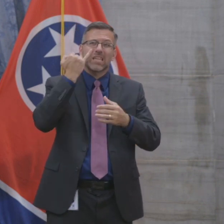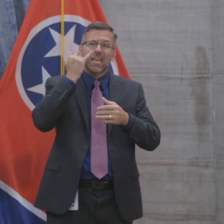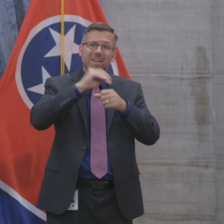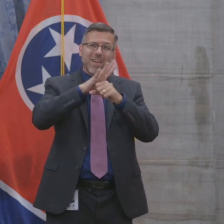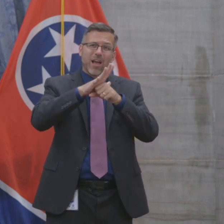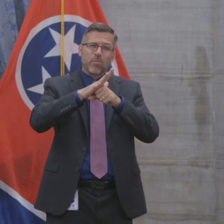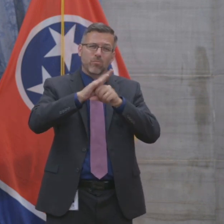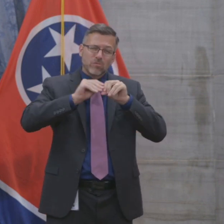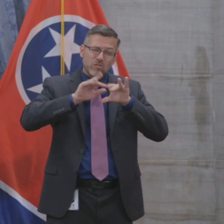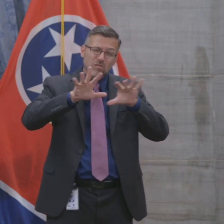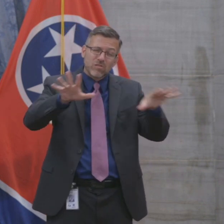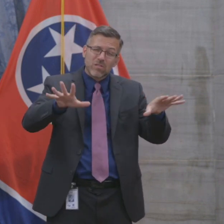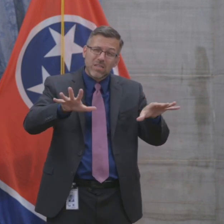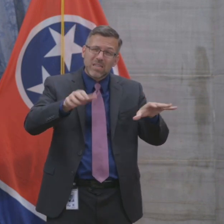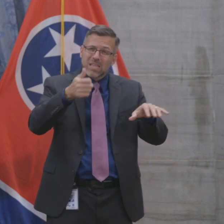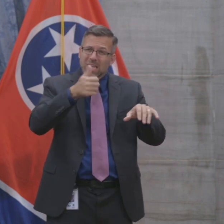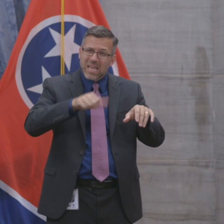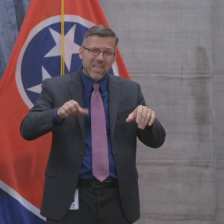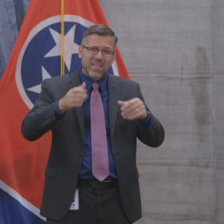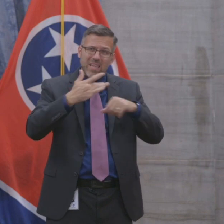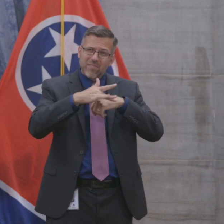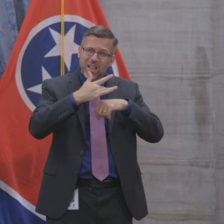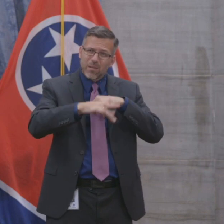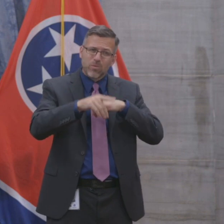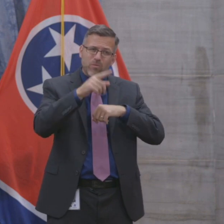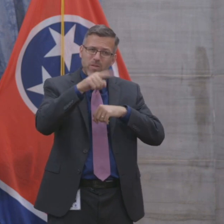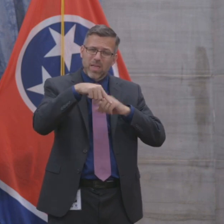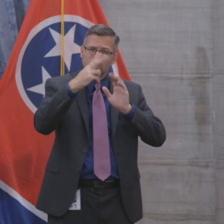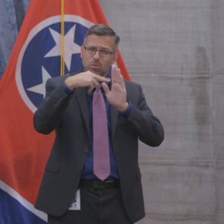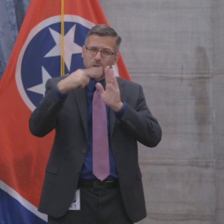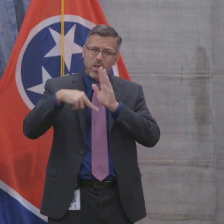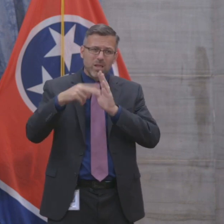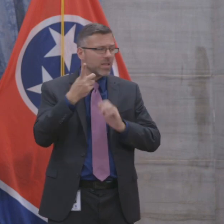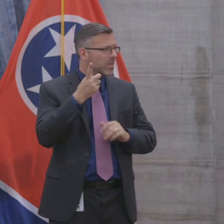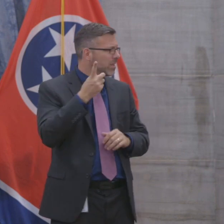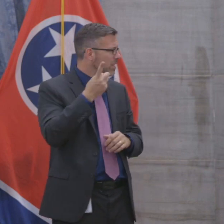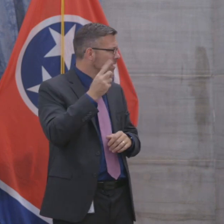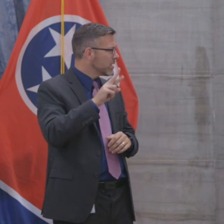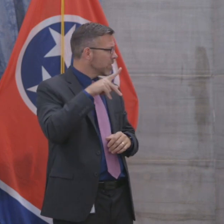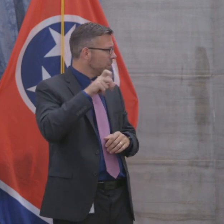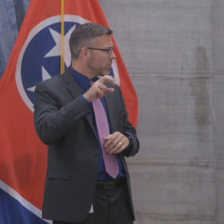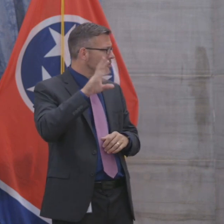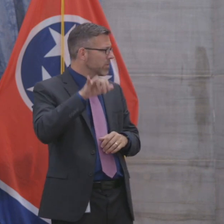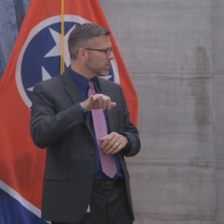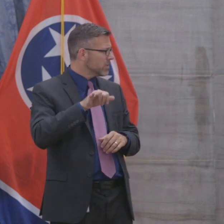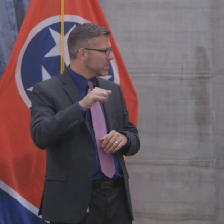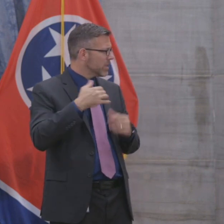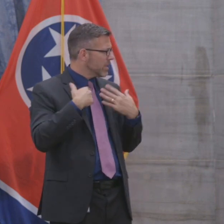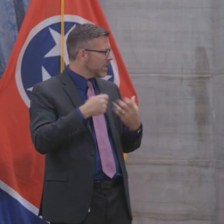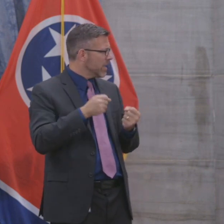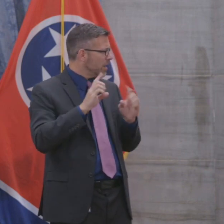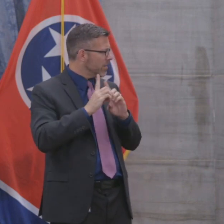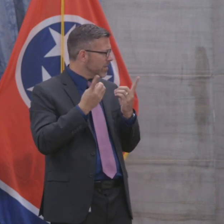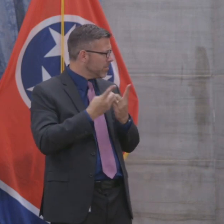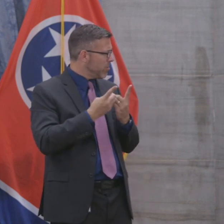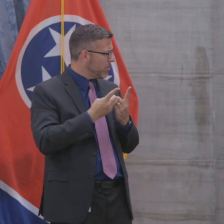The next couple of weeks sounds like a long time. Or sooner. We hope it's sooner. There's a lot of coordination with the Federal Government in order to make sure